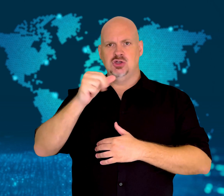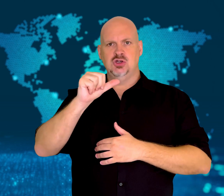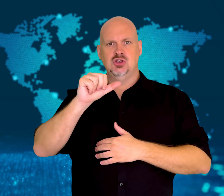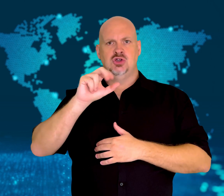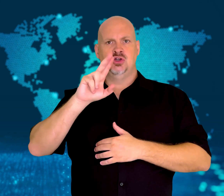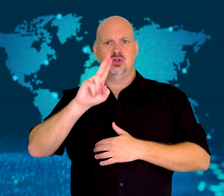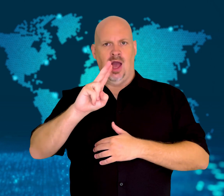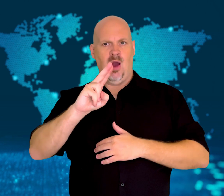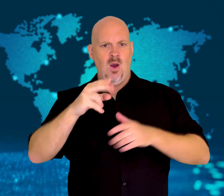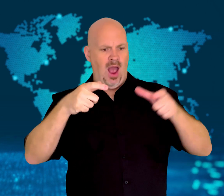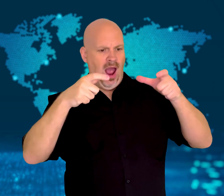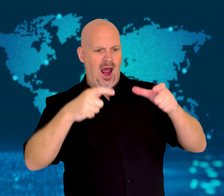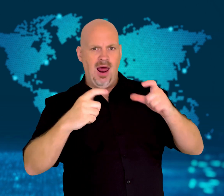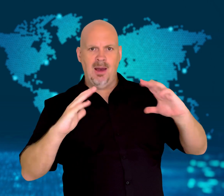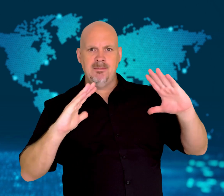and Resort.